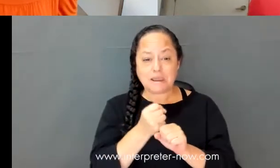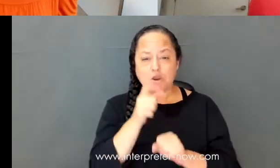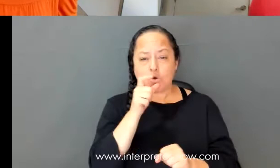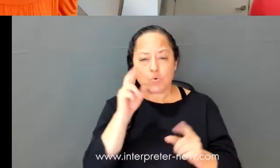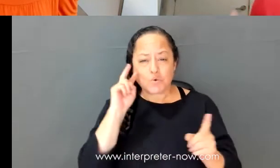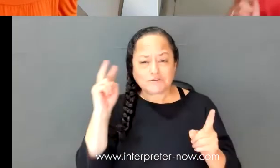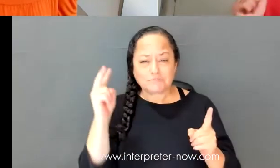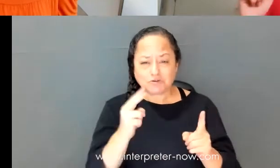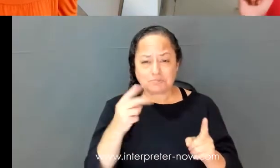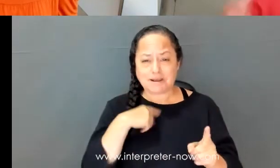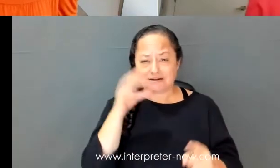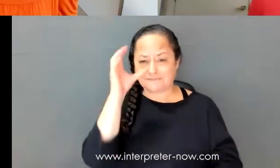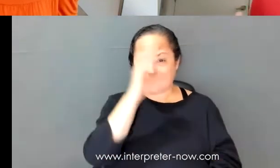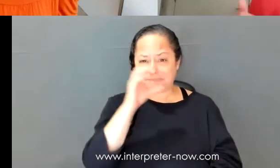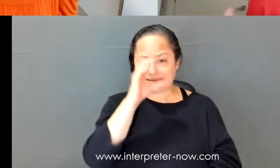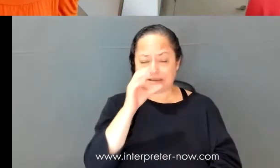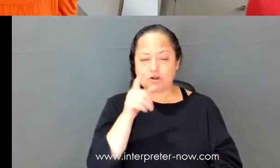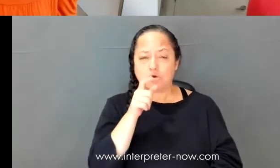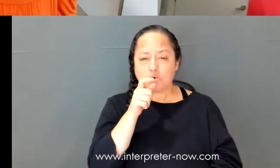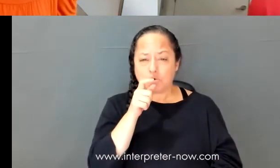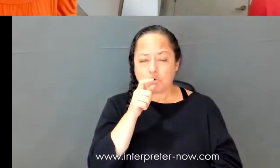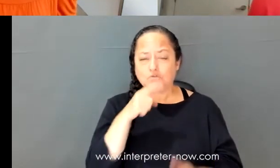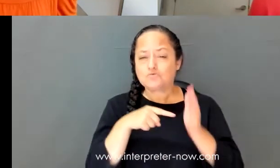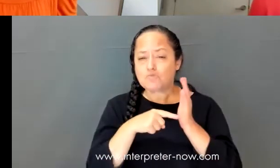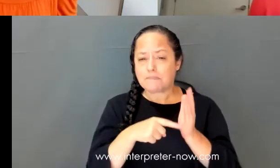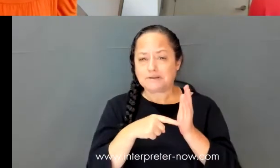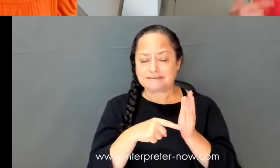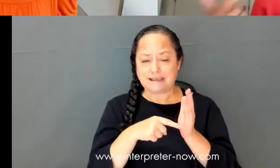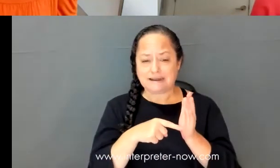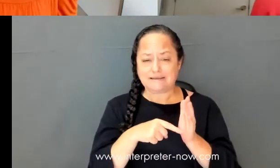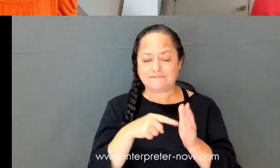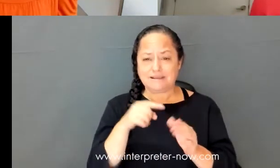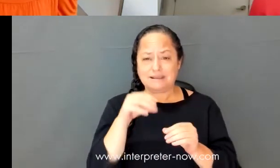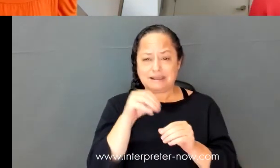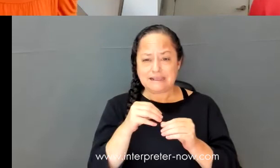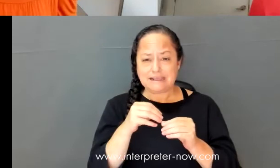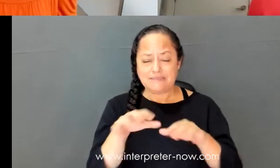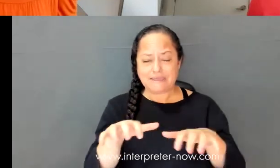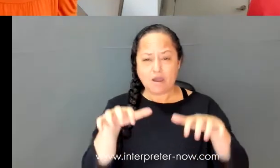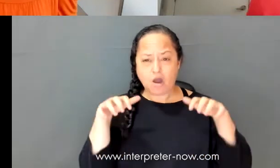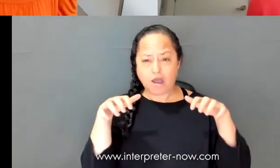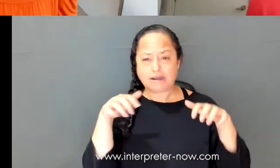I'm seeking, in who's being represented in the audience that I'm trying to engage with?